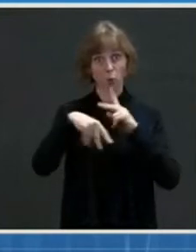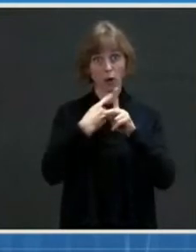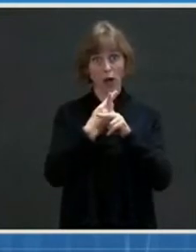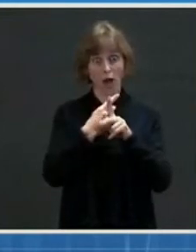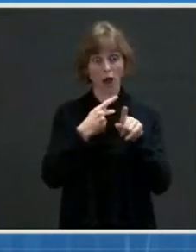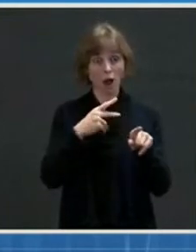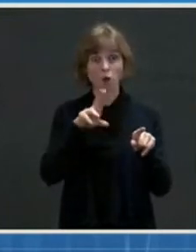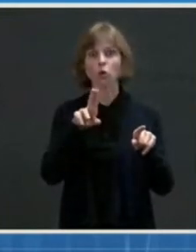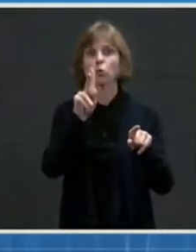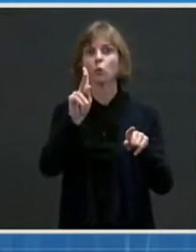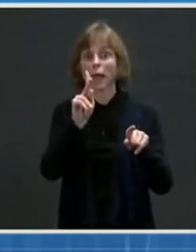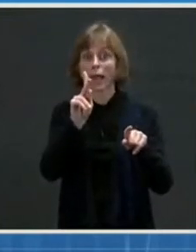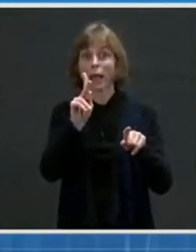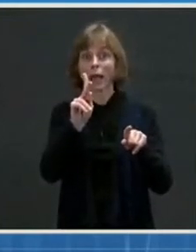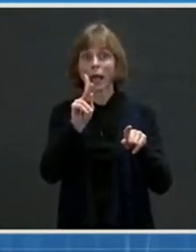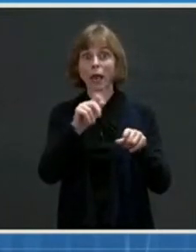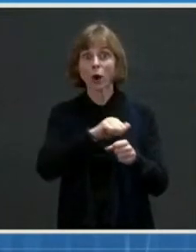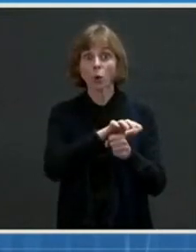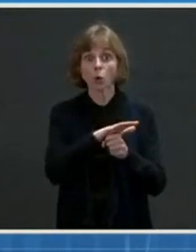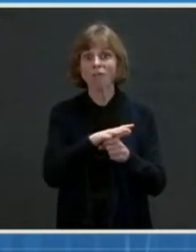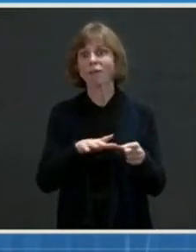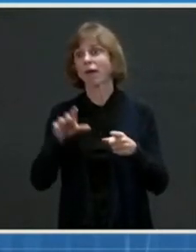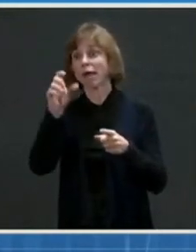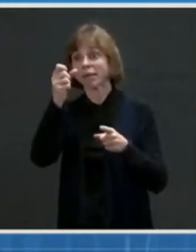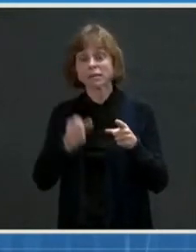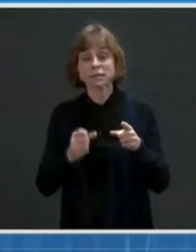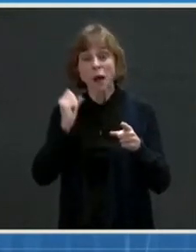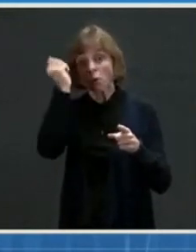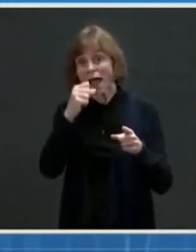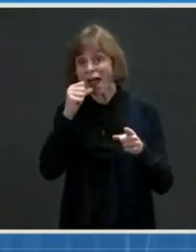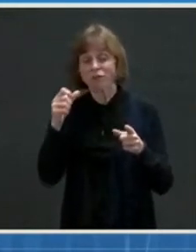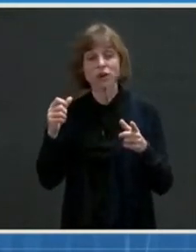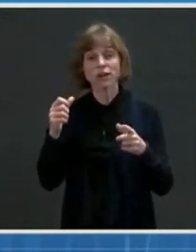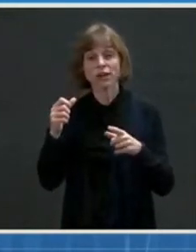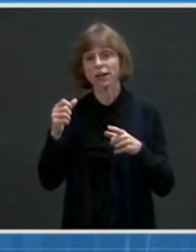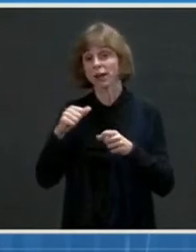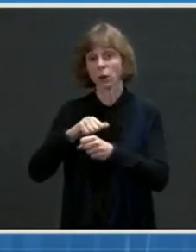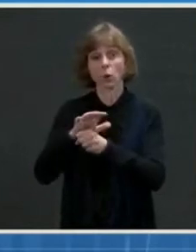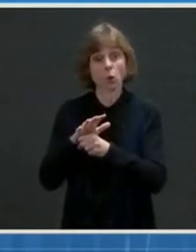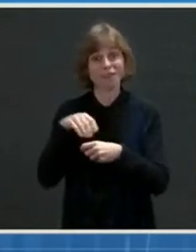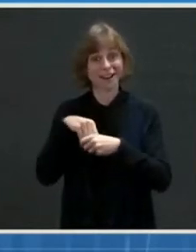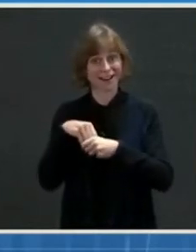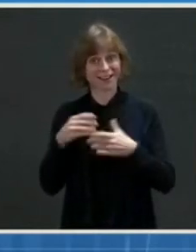THAT ARE HAVING IMPACT SUCH AS THE UK VARIANT, WE HAVE THE